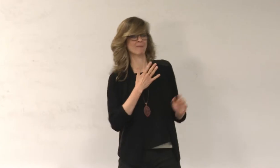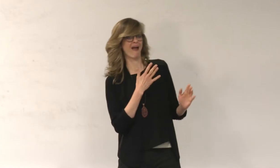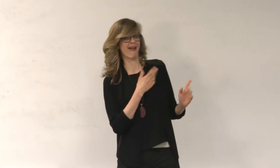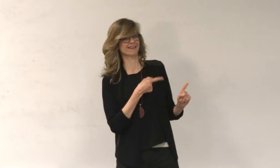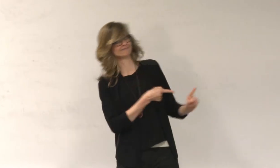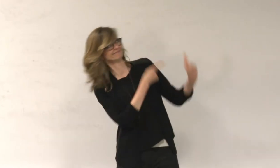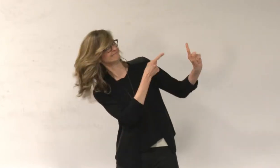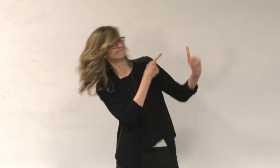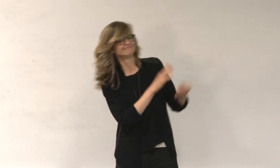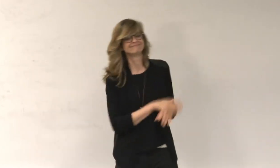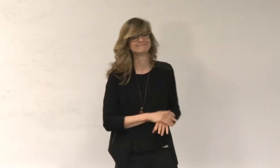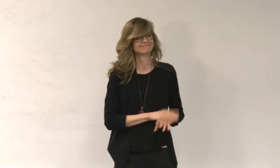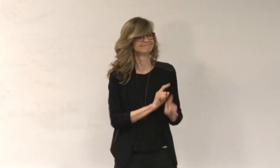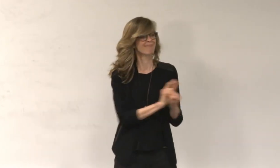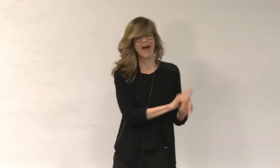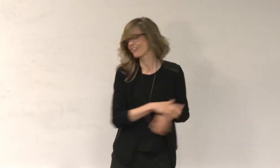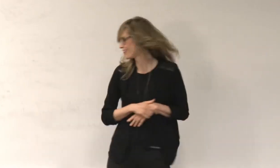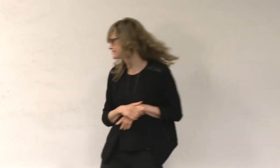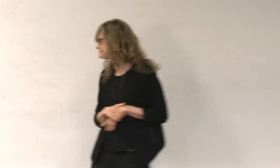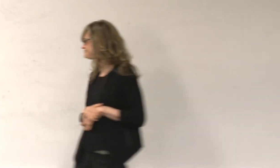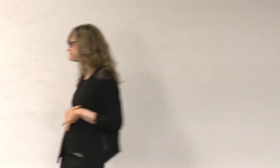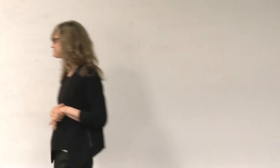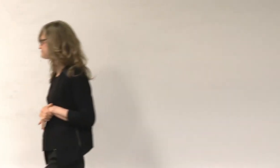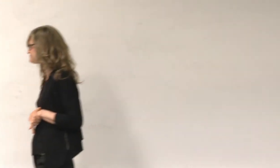I THINK THE HULK BASICALLY KIND OF WAS MY MODEL.